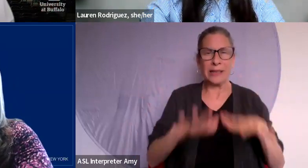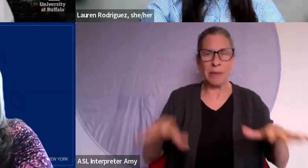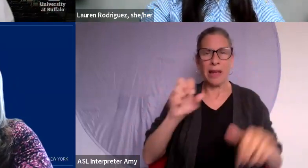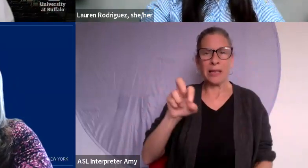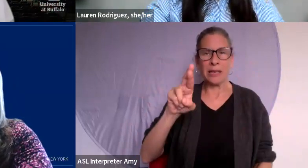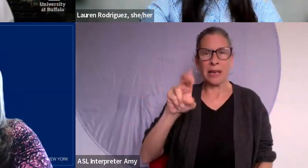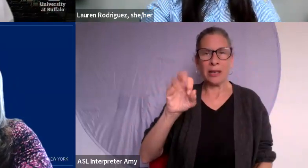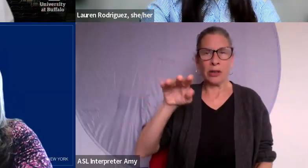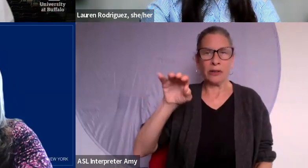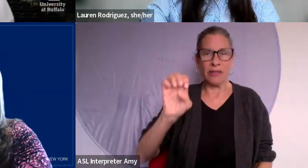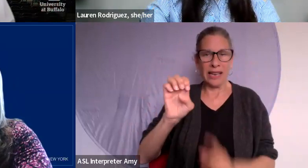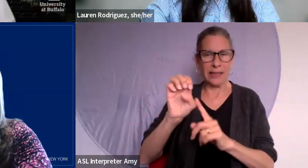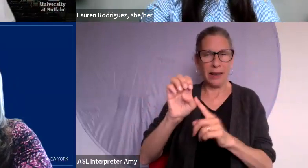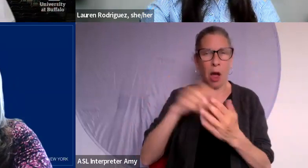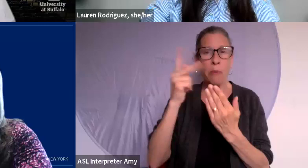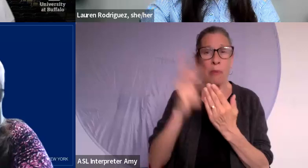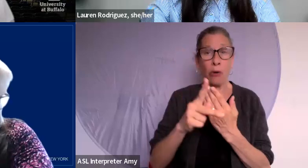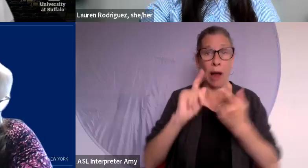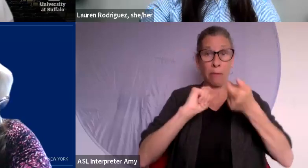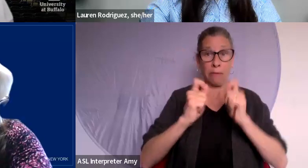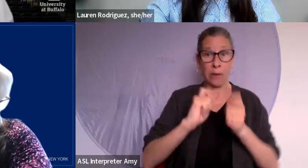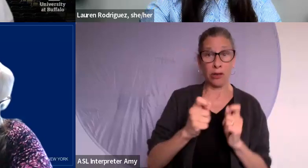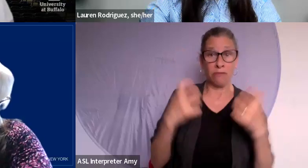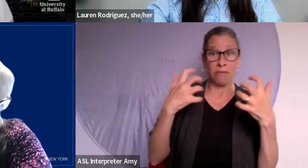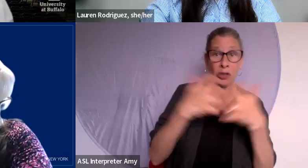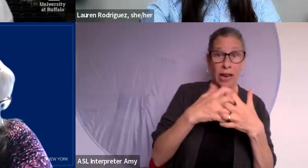Brightspace interface change when this tool is being